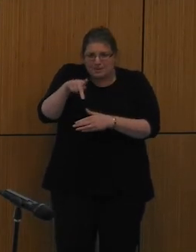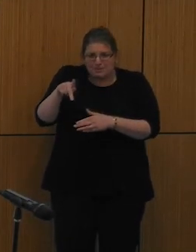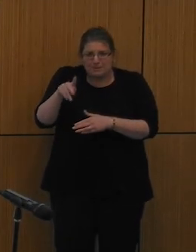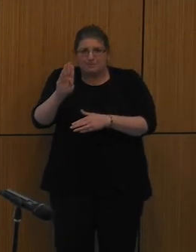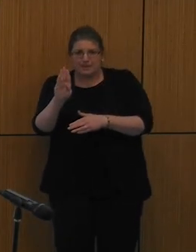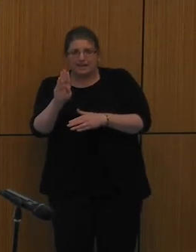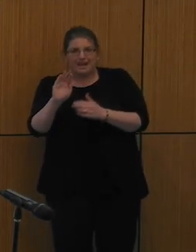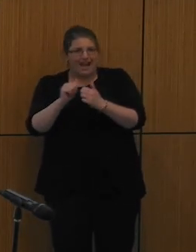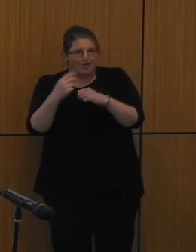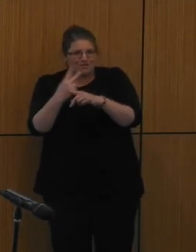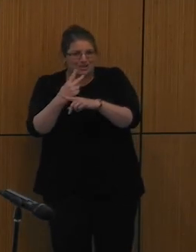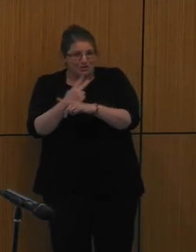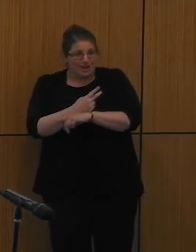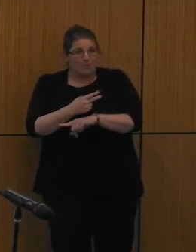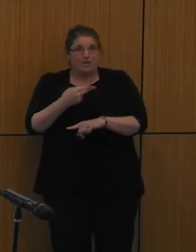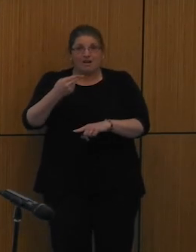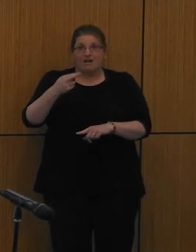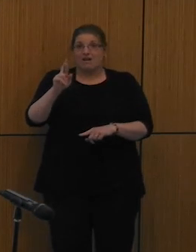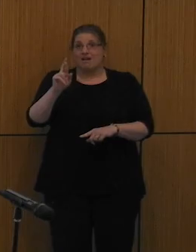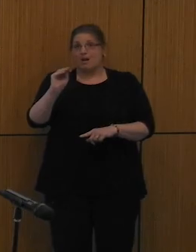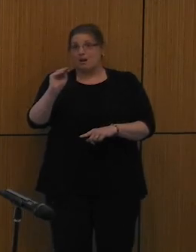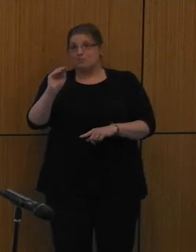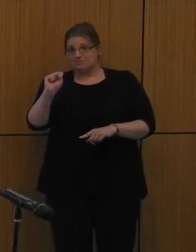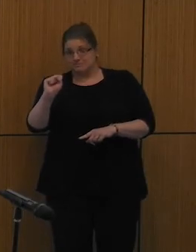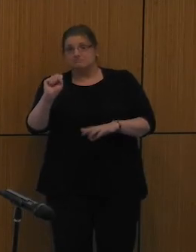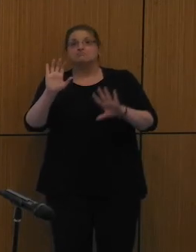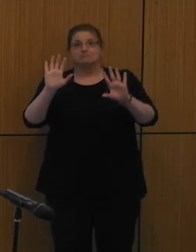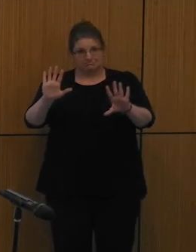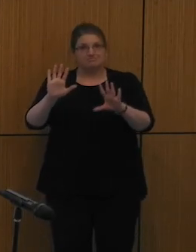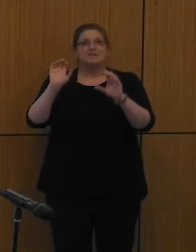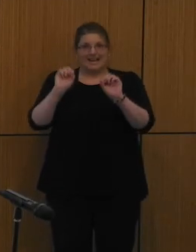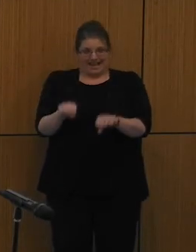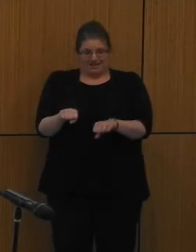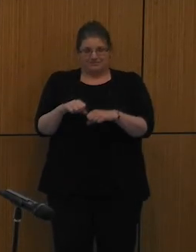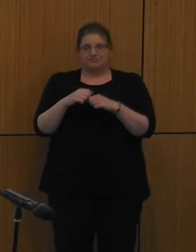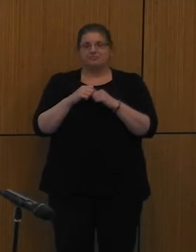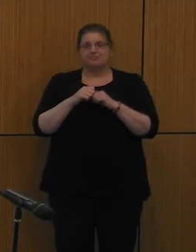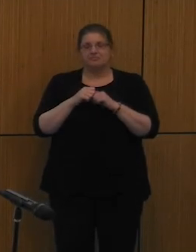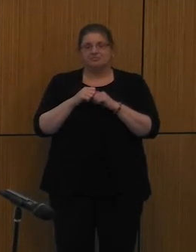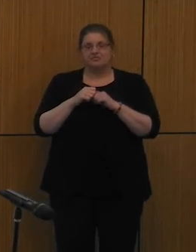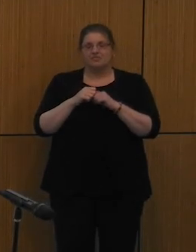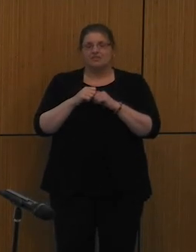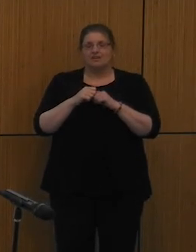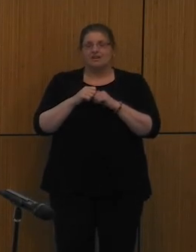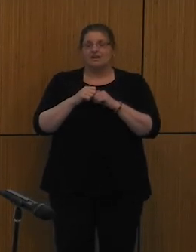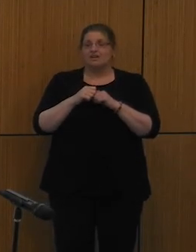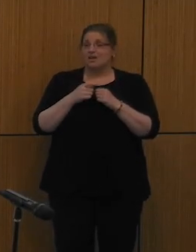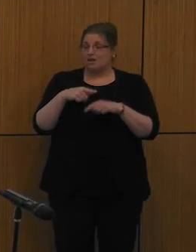with this high resolution mass spectrometry, we can do that. And so we're interested in it turns out the pbdes not stable in